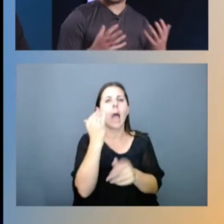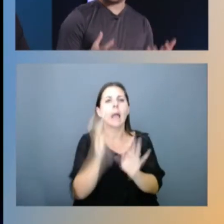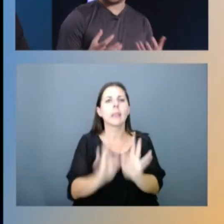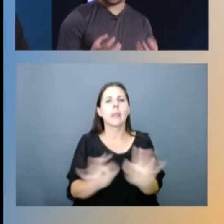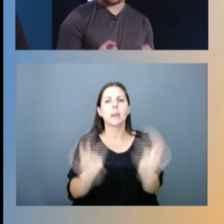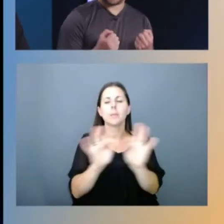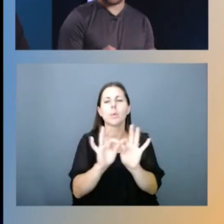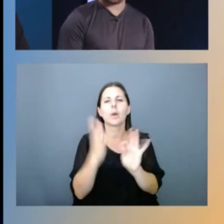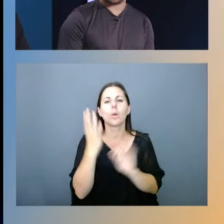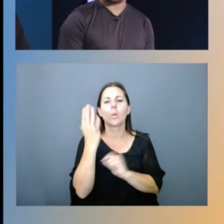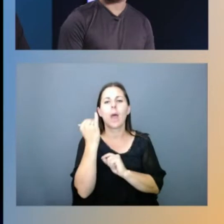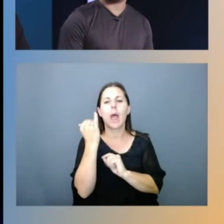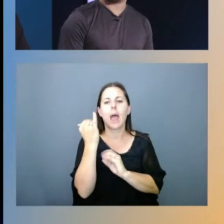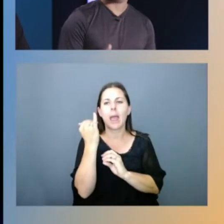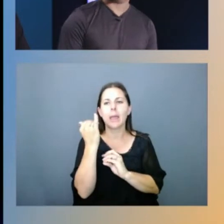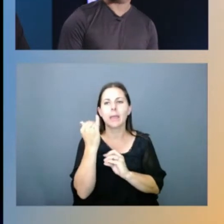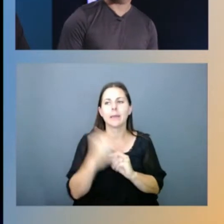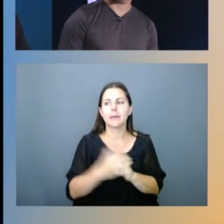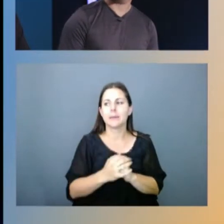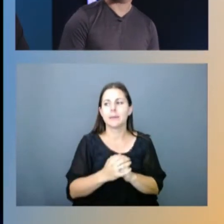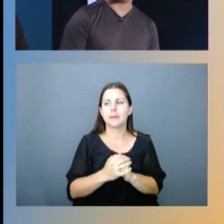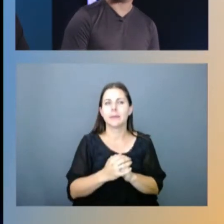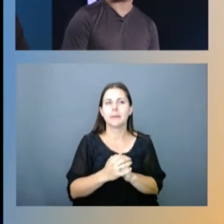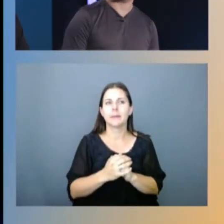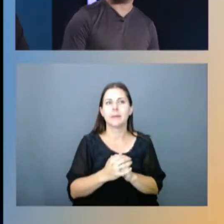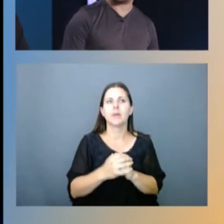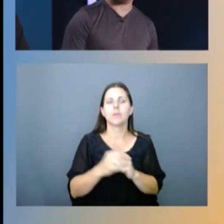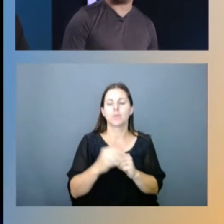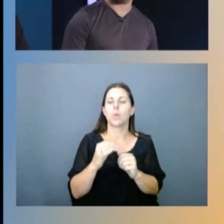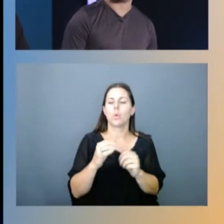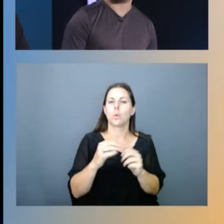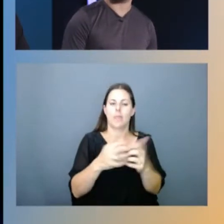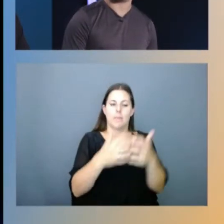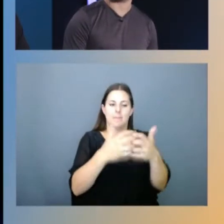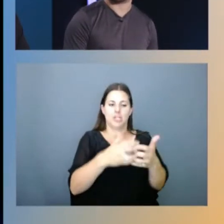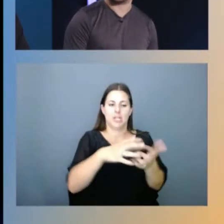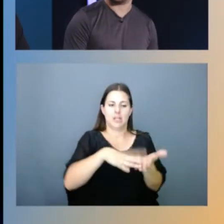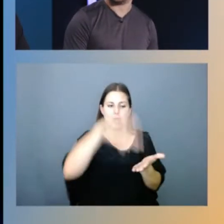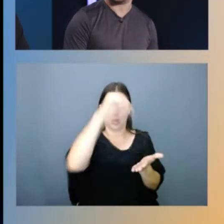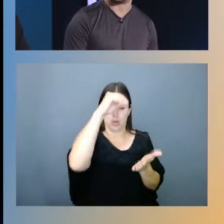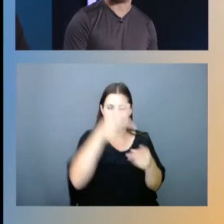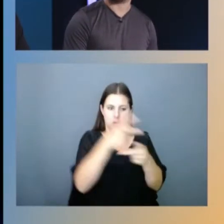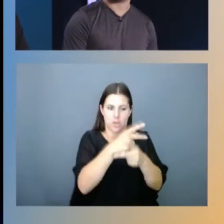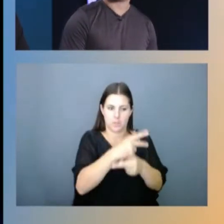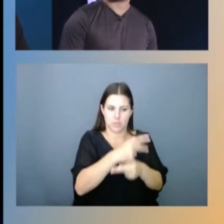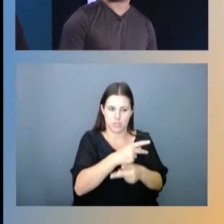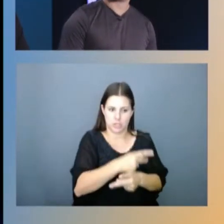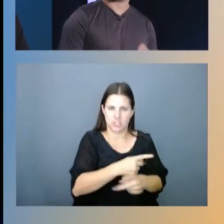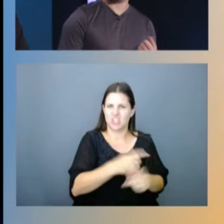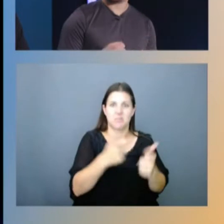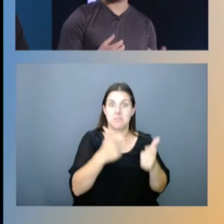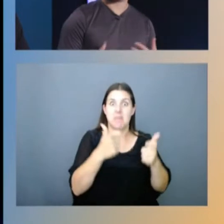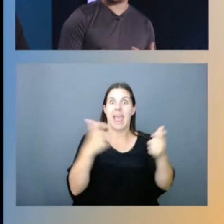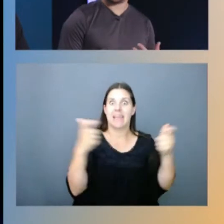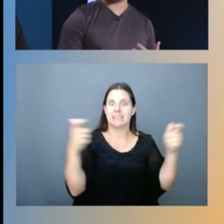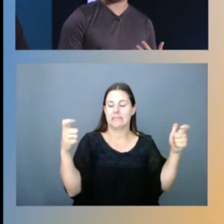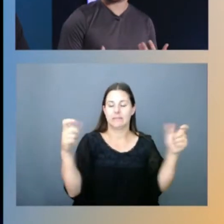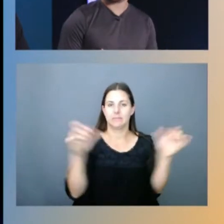At the heart of it, machine learning computations are just massive linear algebra calculations. And these linear algebra calculations